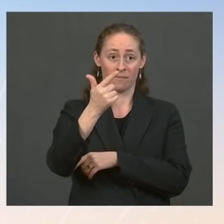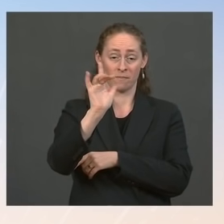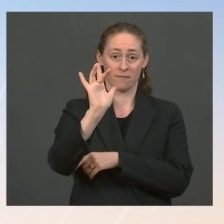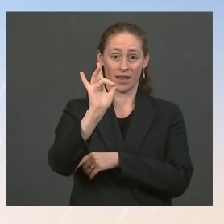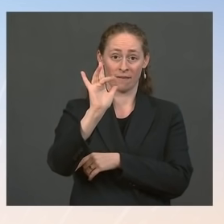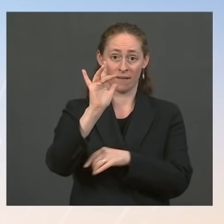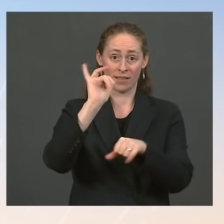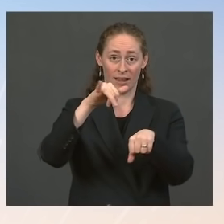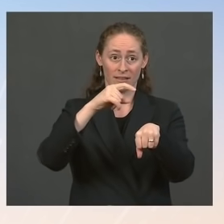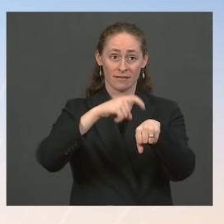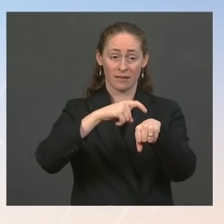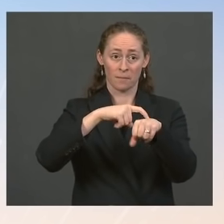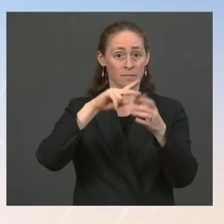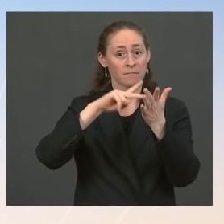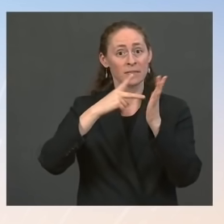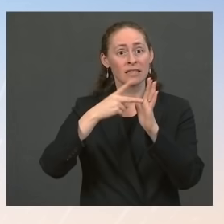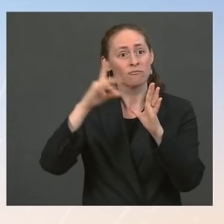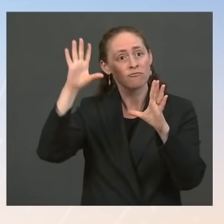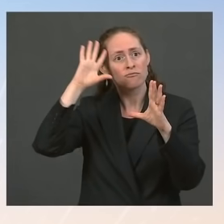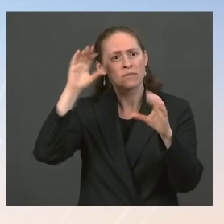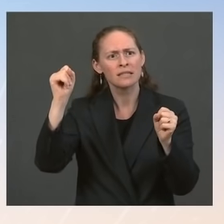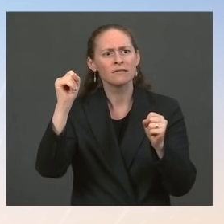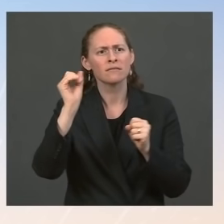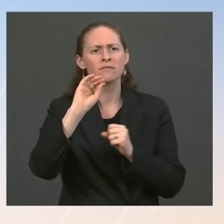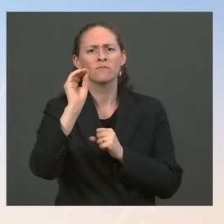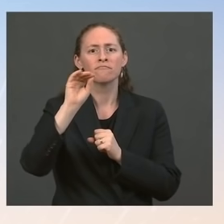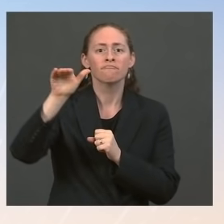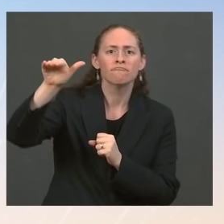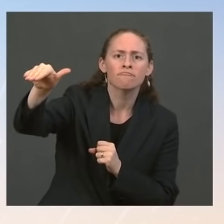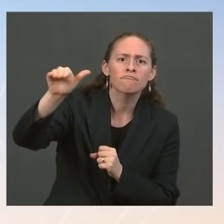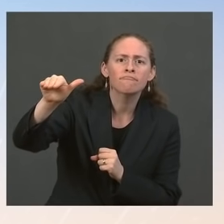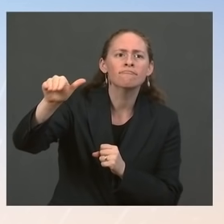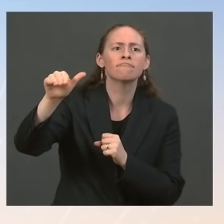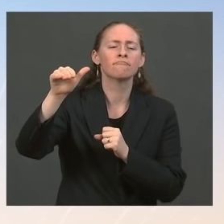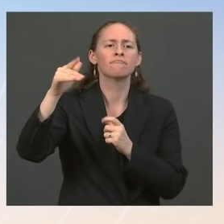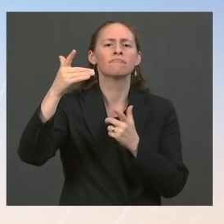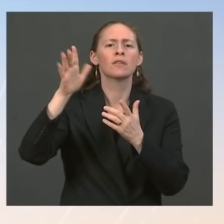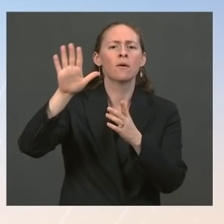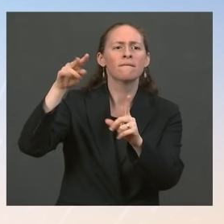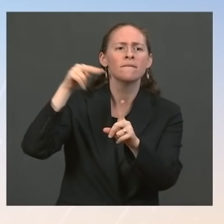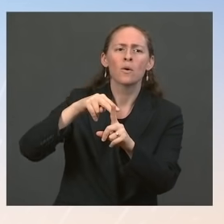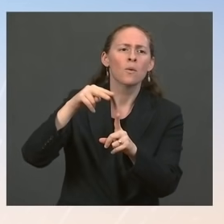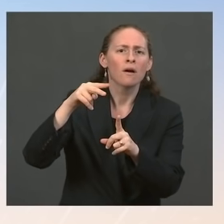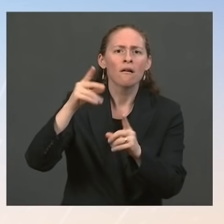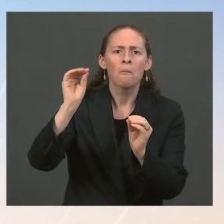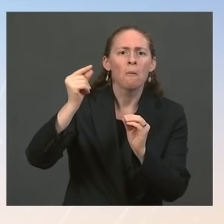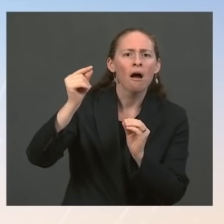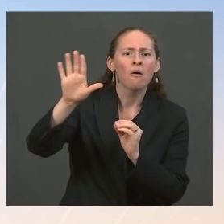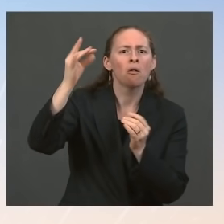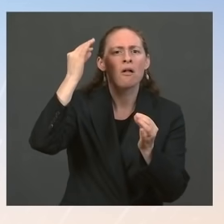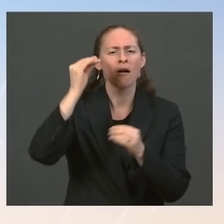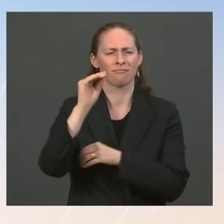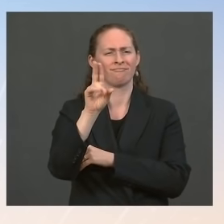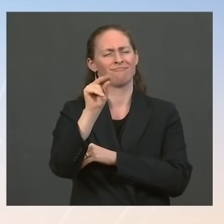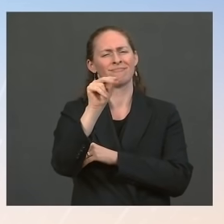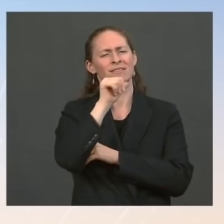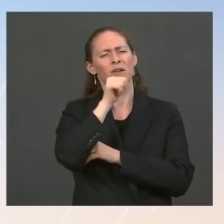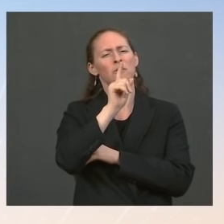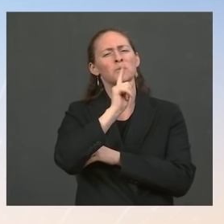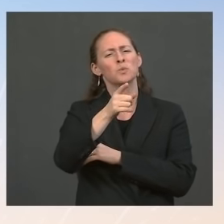that he wasn't asked for his point of view on what our approach should be until then. That's not accurate. There were ongoing daily discussions in the Situation Room